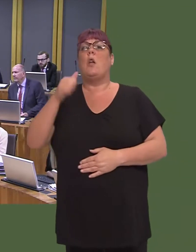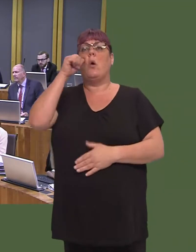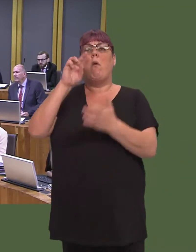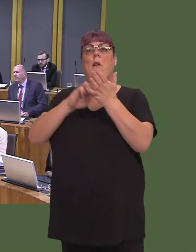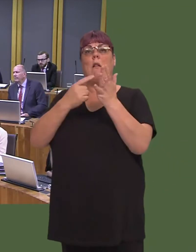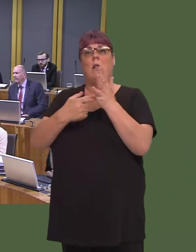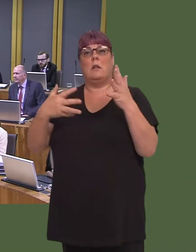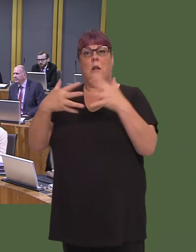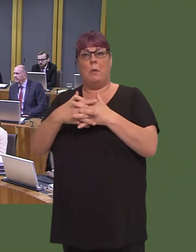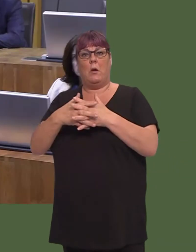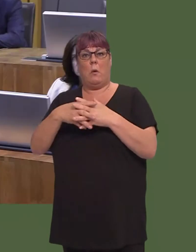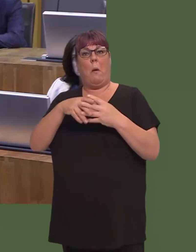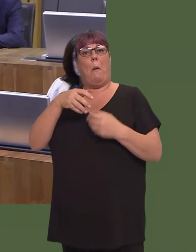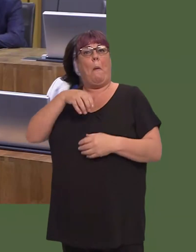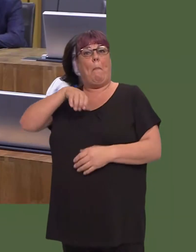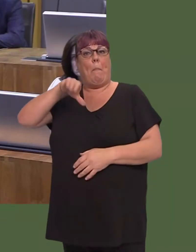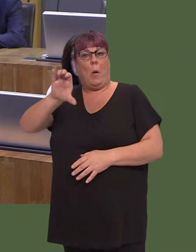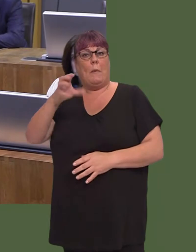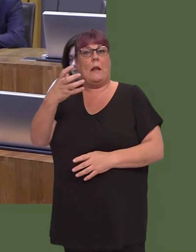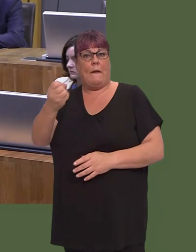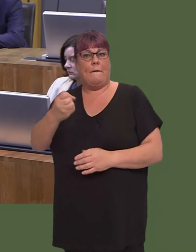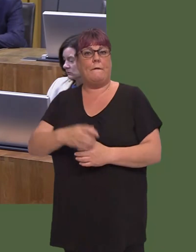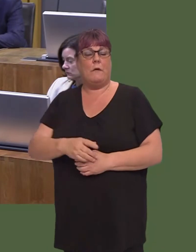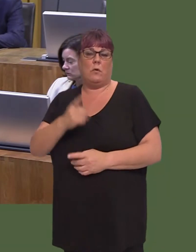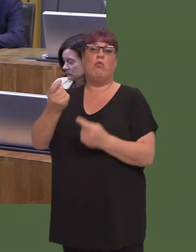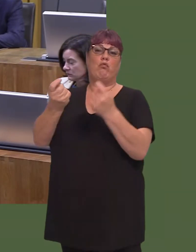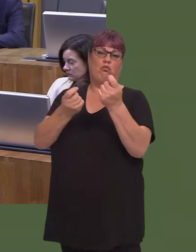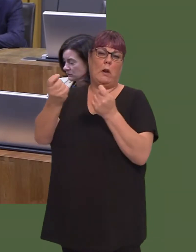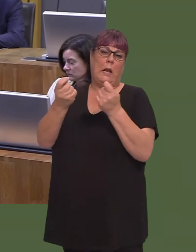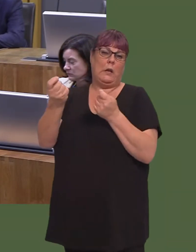here. So, that will be a matter for any incoming Government.